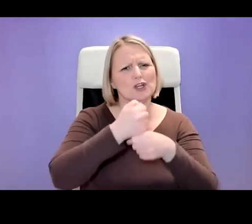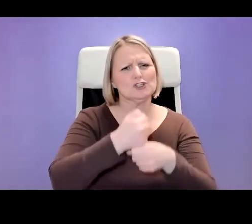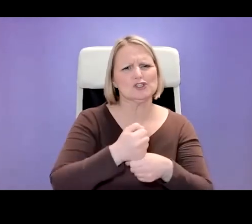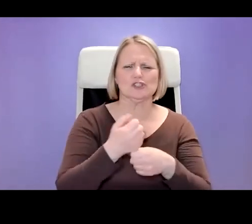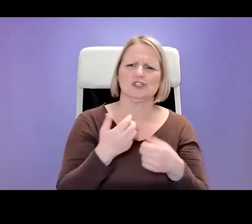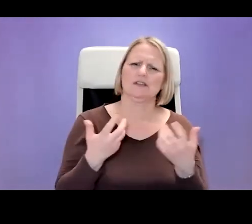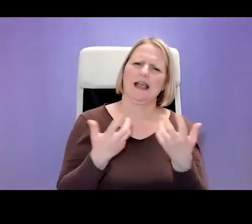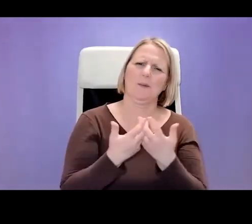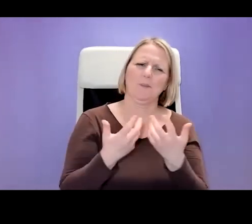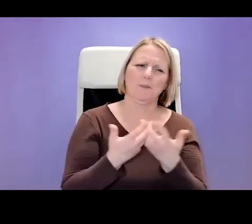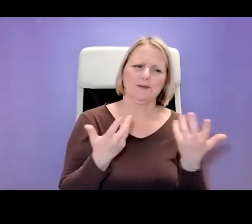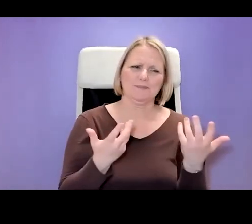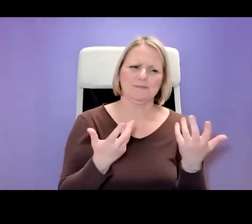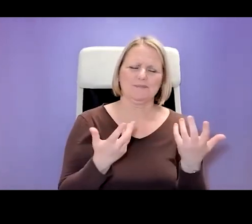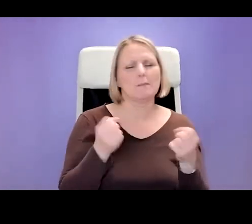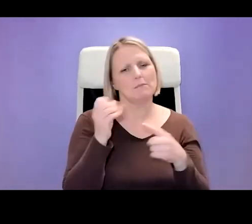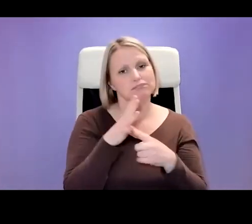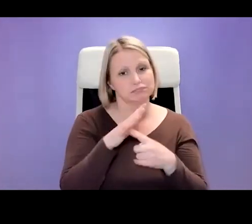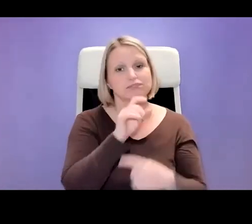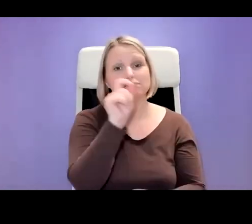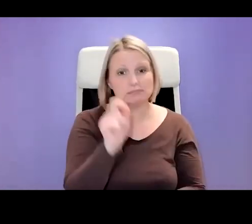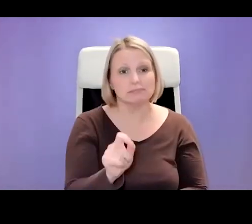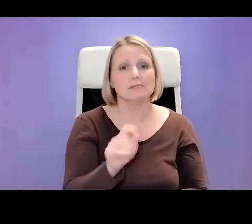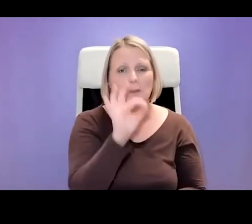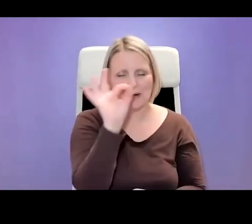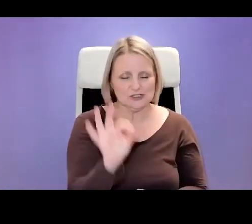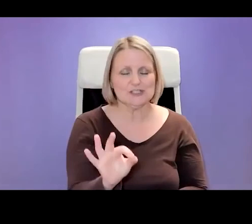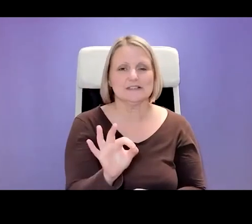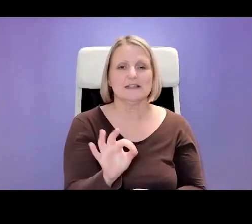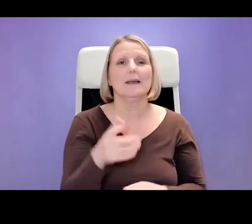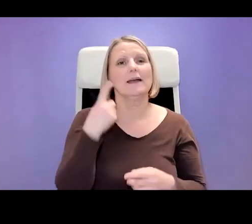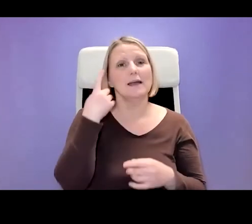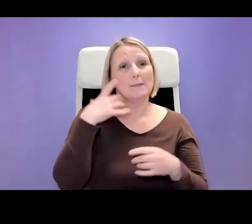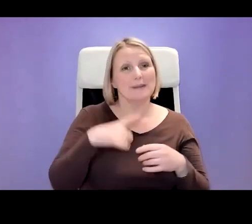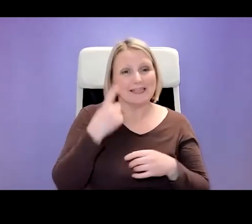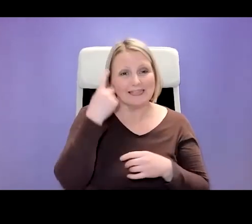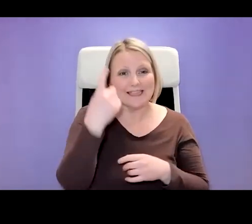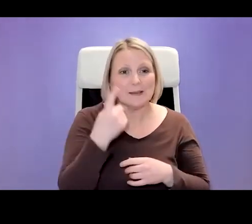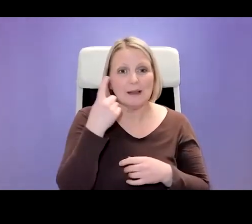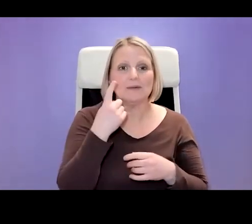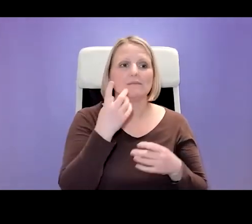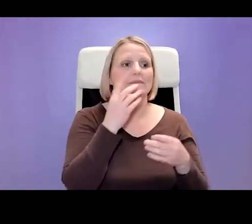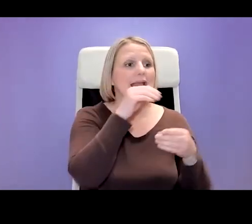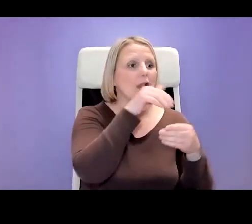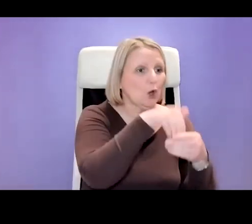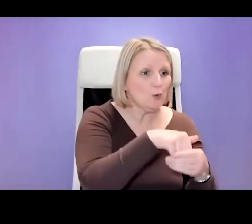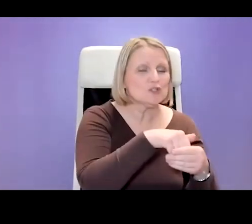But we've also seen that that needs to go beyond asking the question of inclusion and accommodation and adjustments,